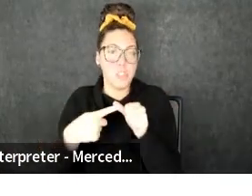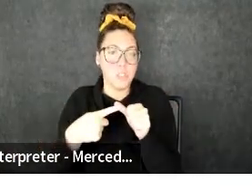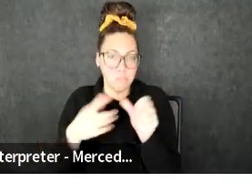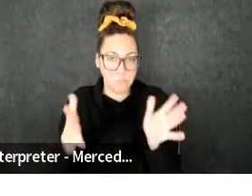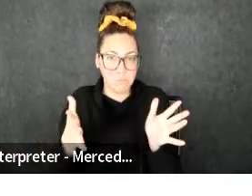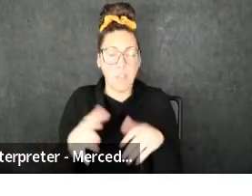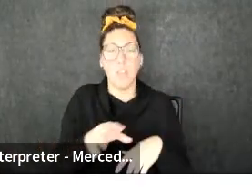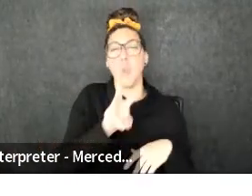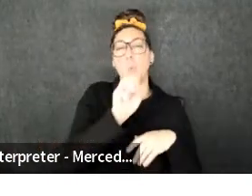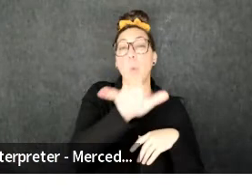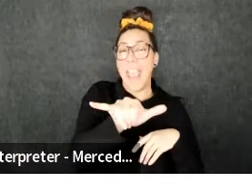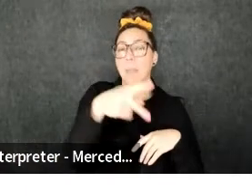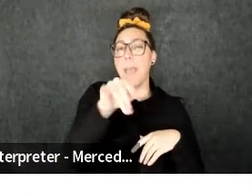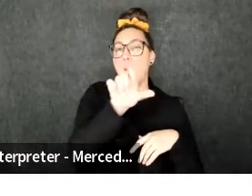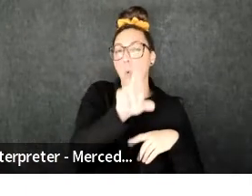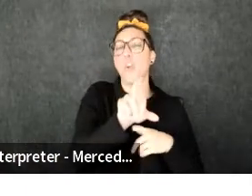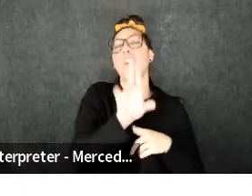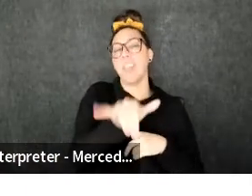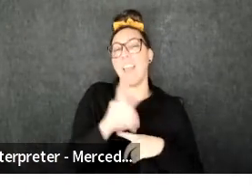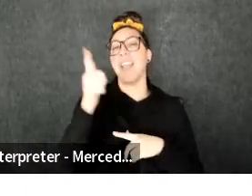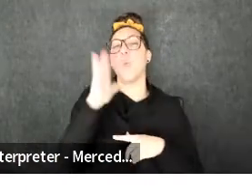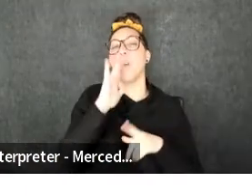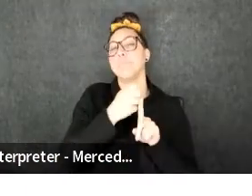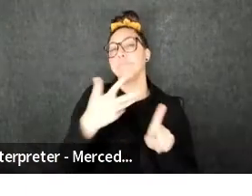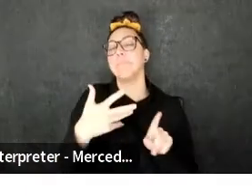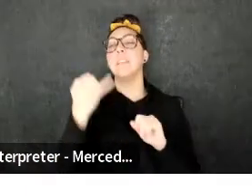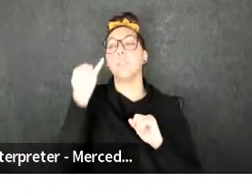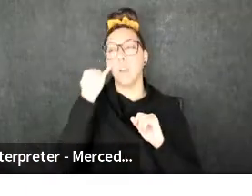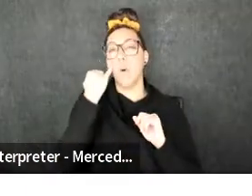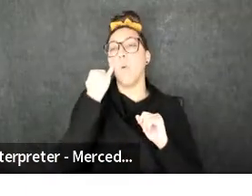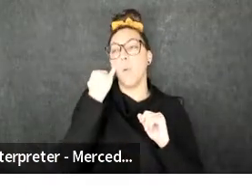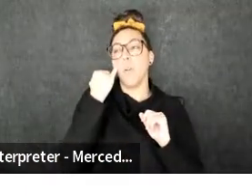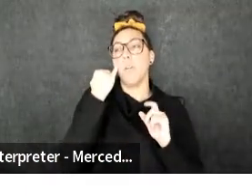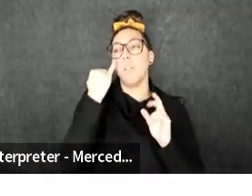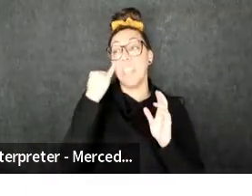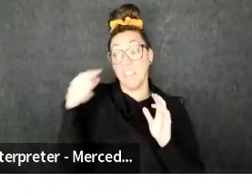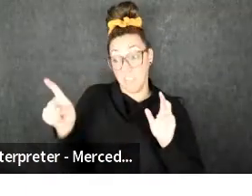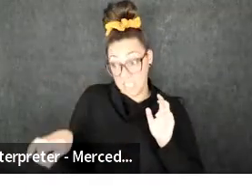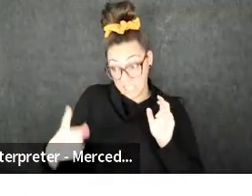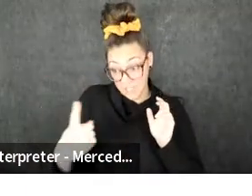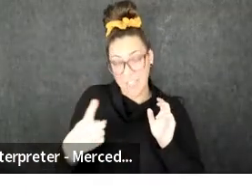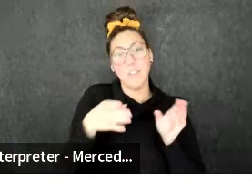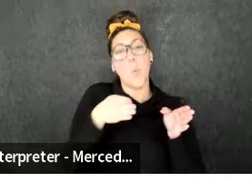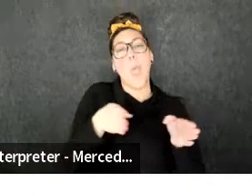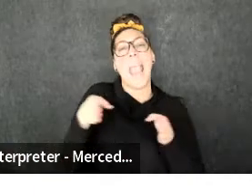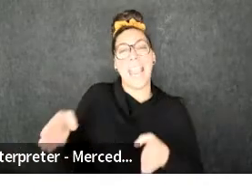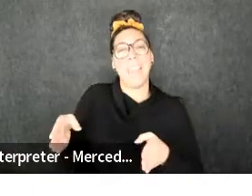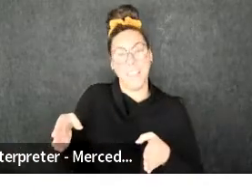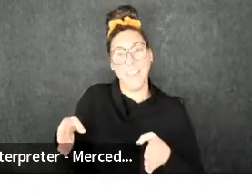how if professional help is needed, that that's something that should be obtains. Right.